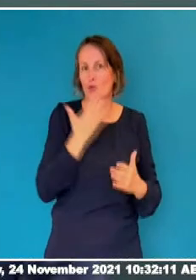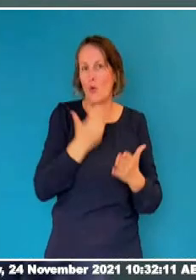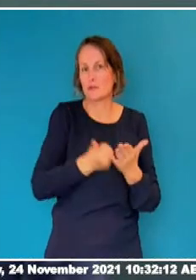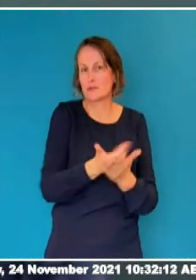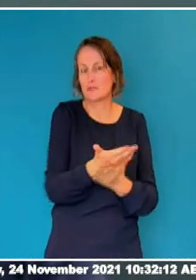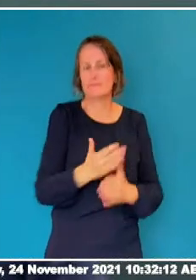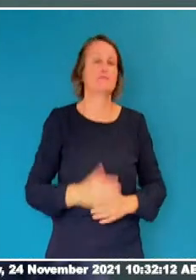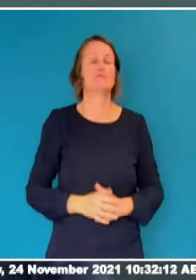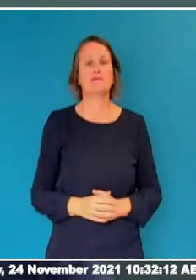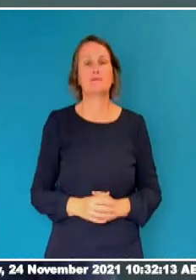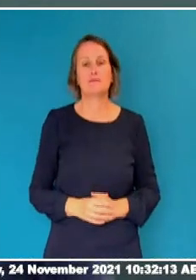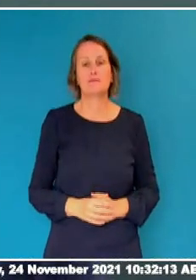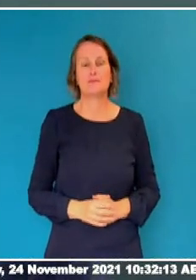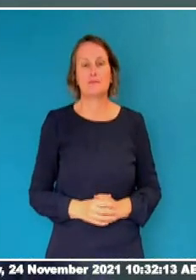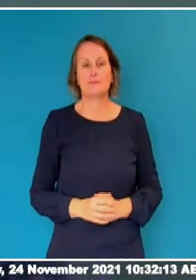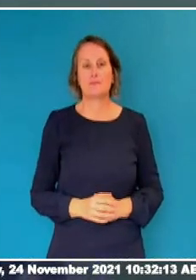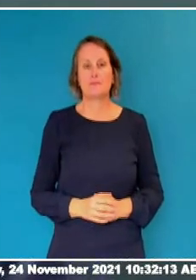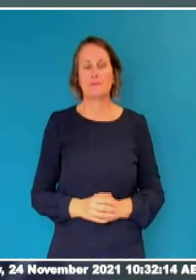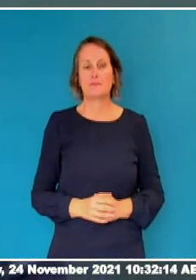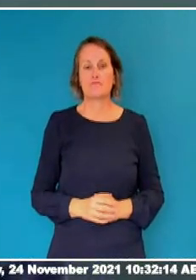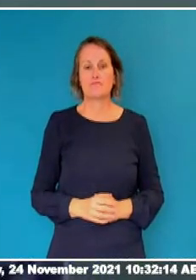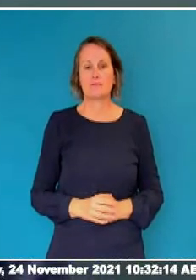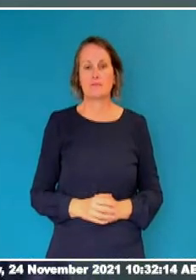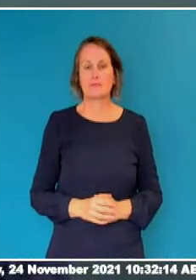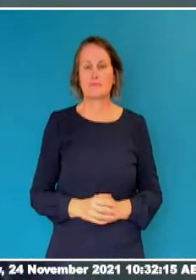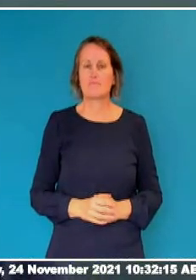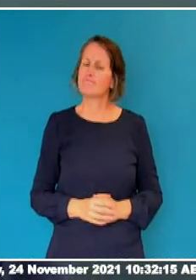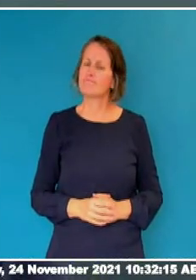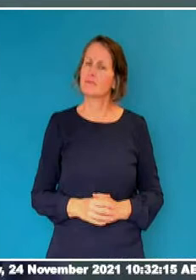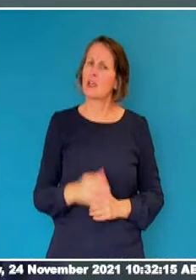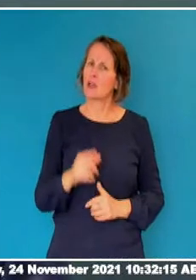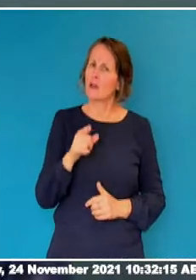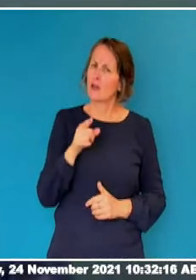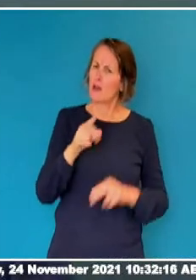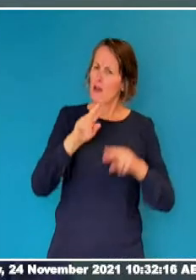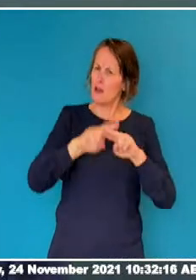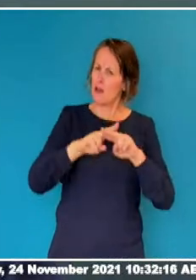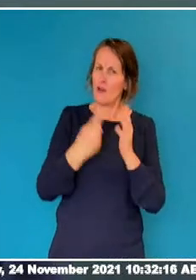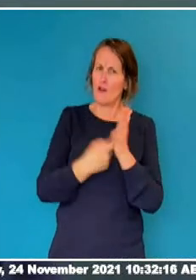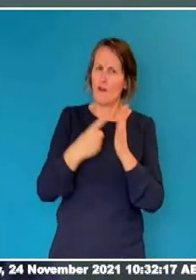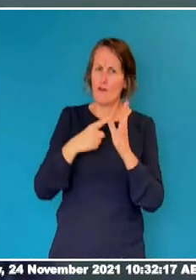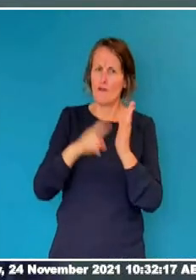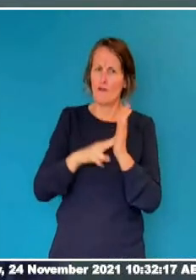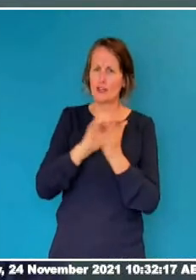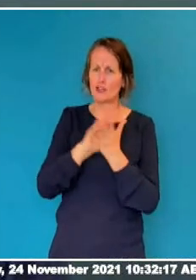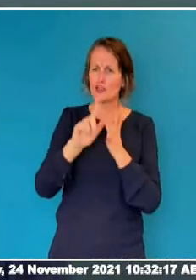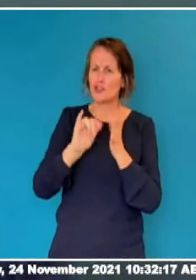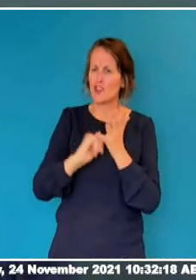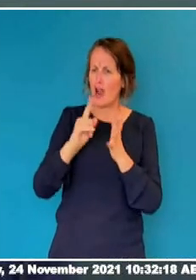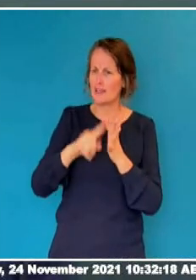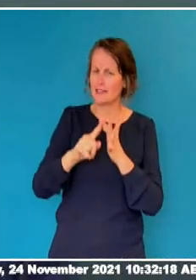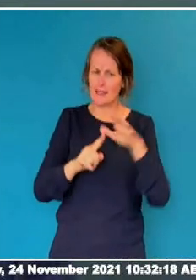this point in time. MS DOWSETT: Do you provide your franchisees with support in